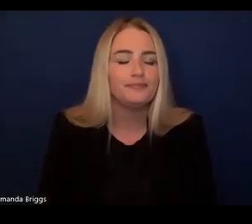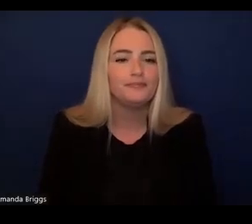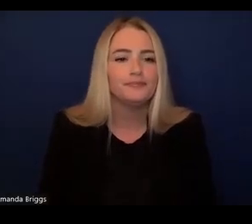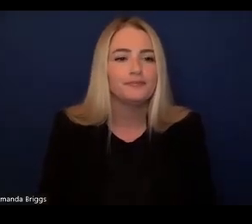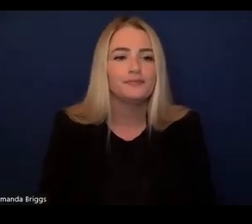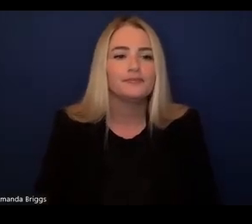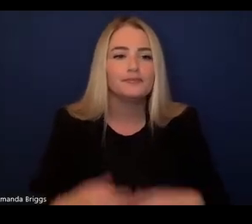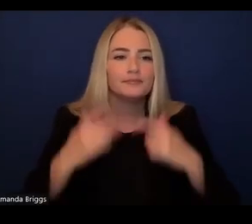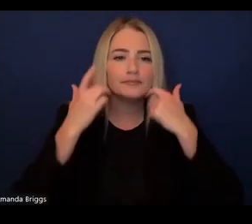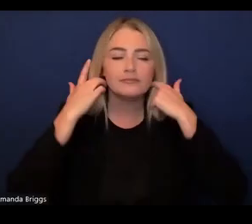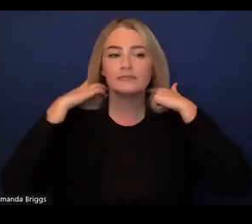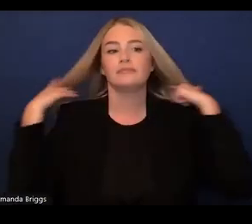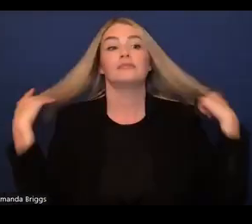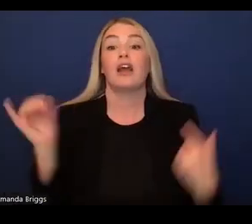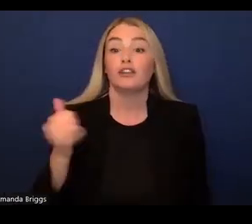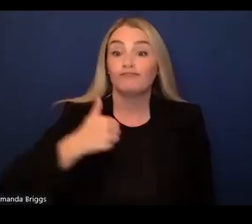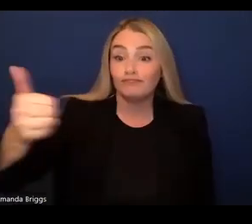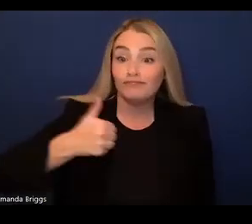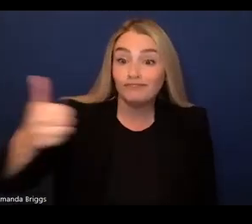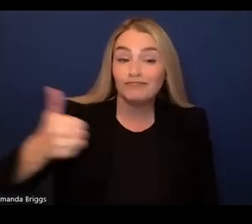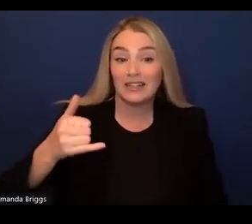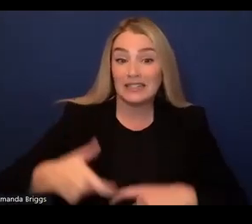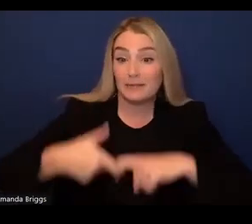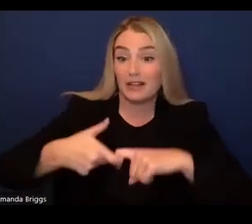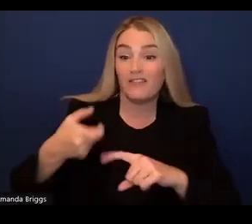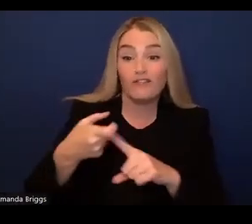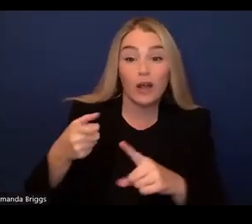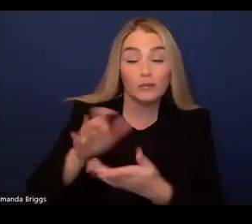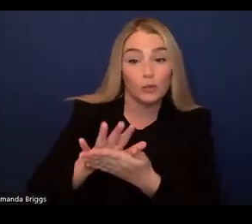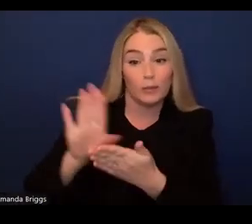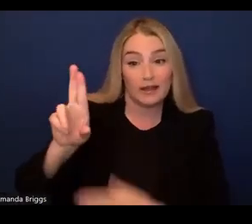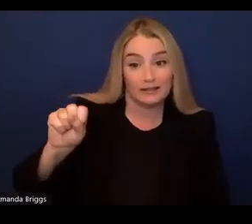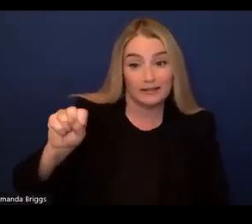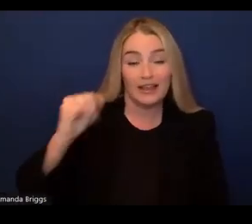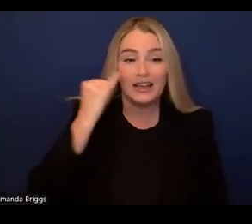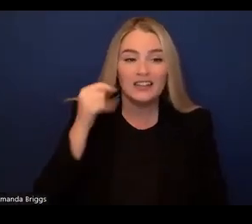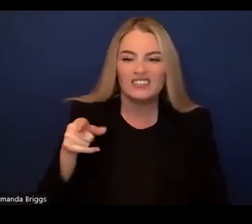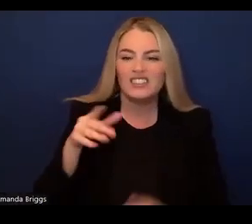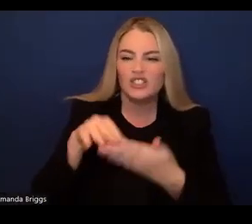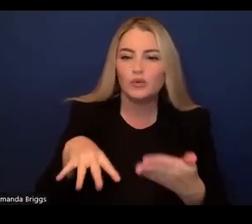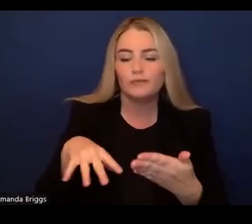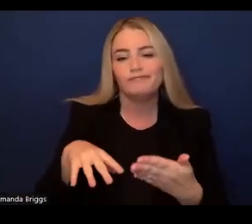Also transportation of suspension from school bus. If the student is suspended from